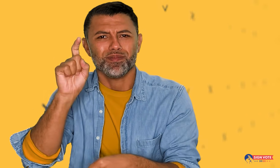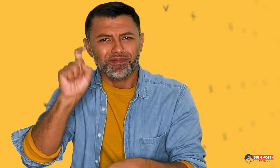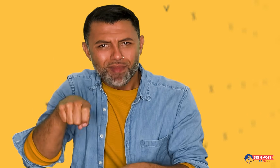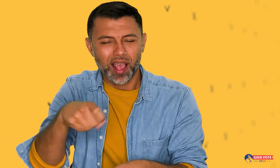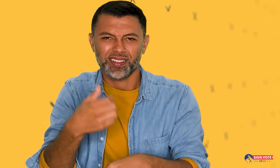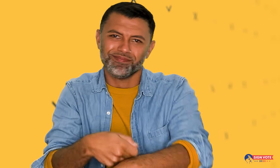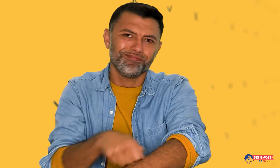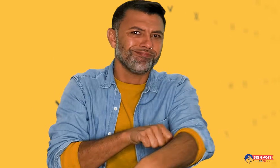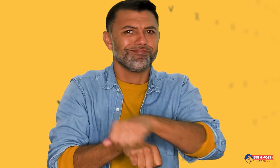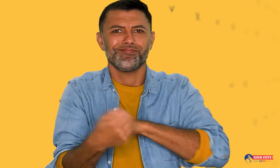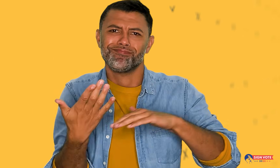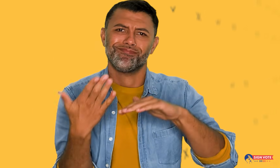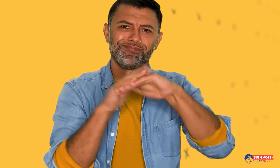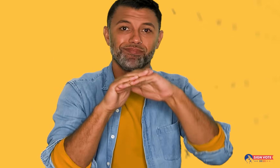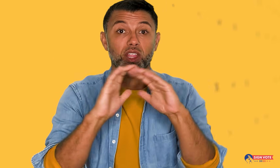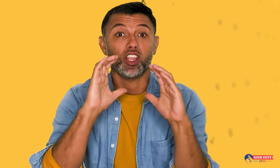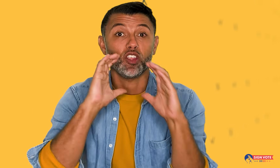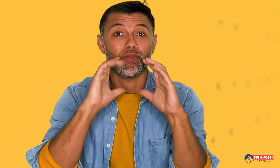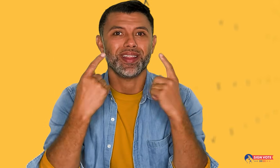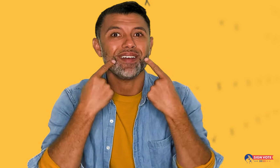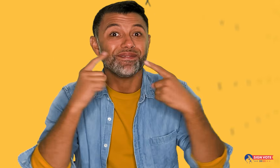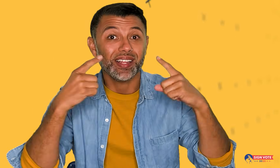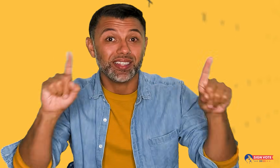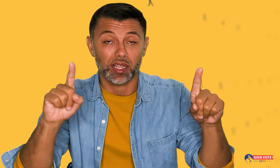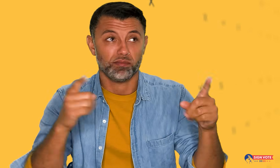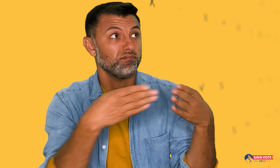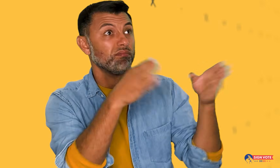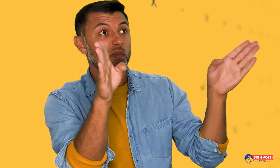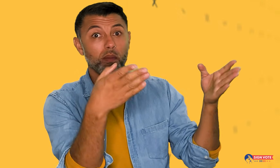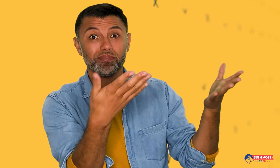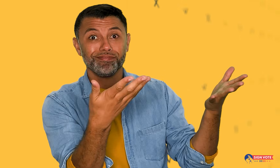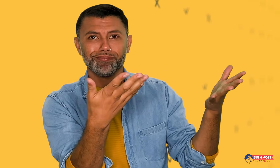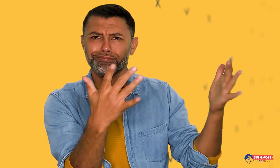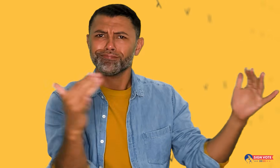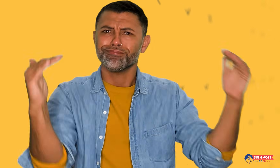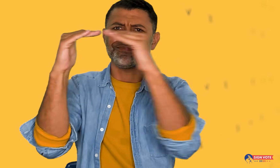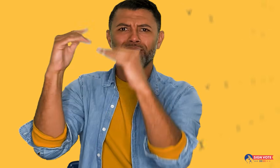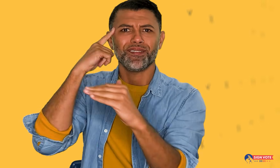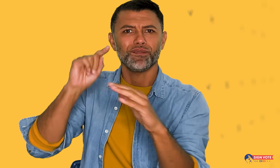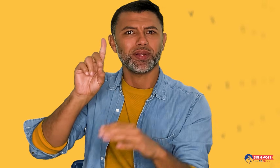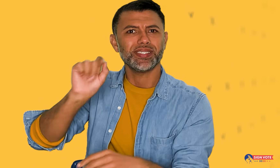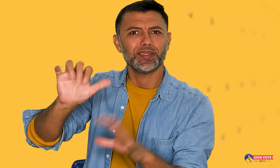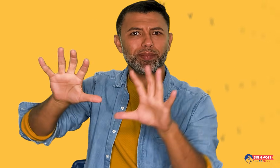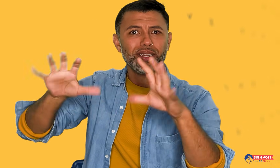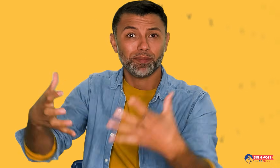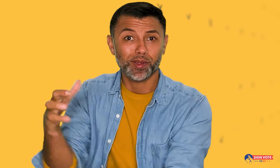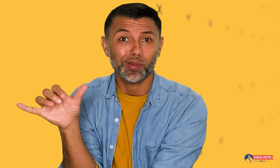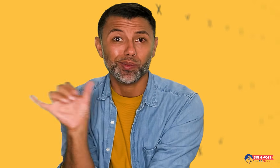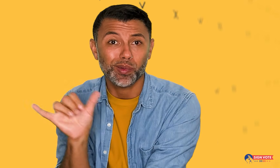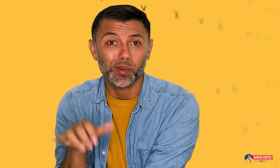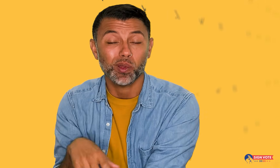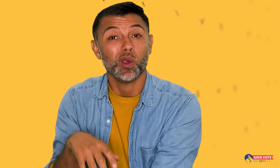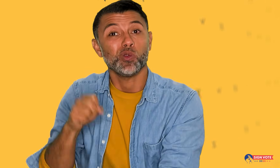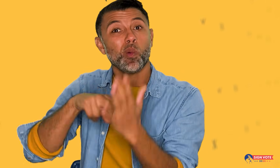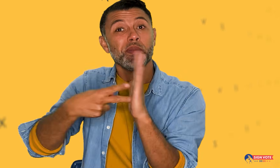must take steps to make communications effective, and that includes the disability community too.